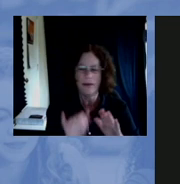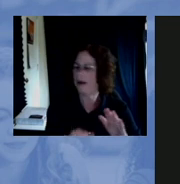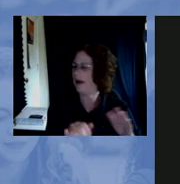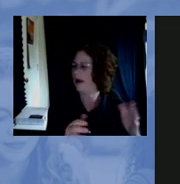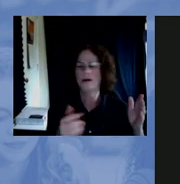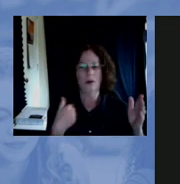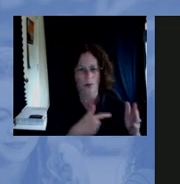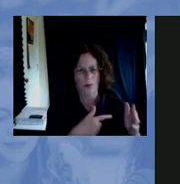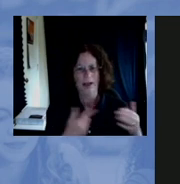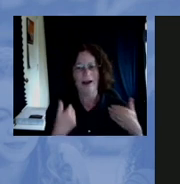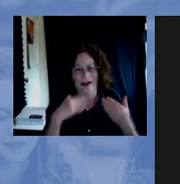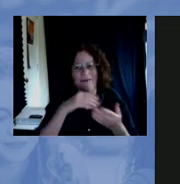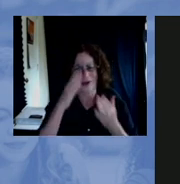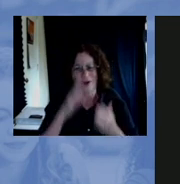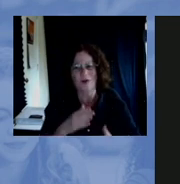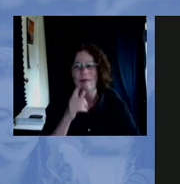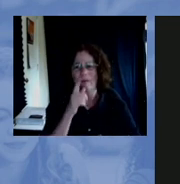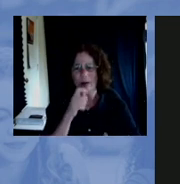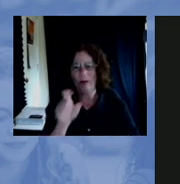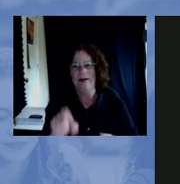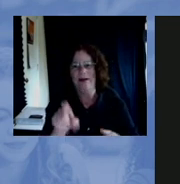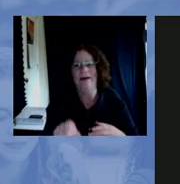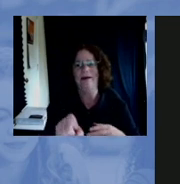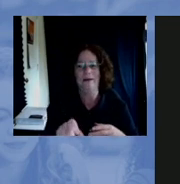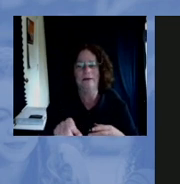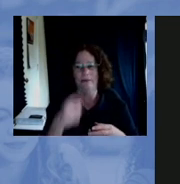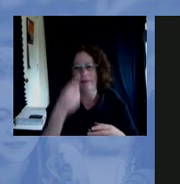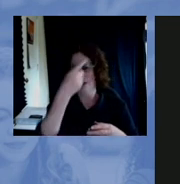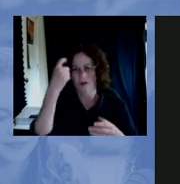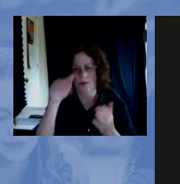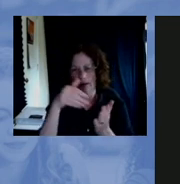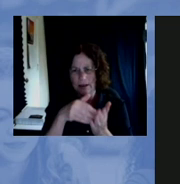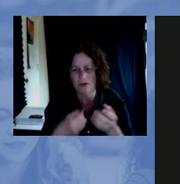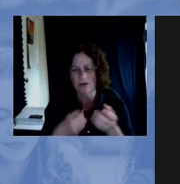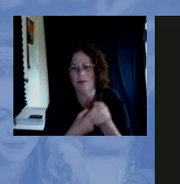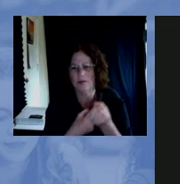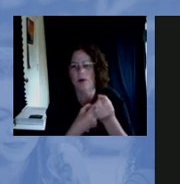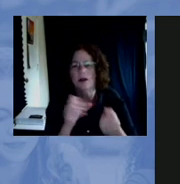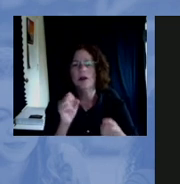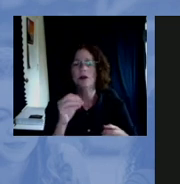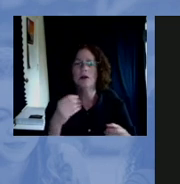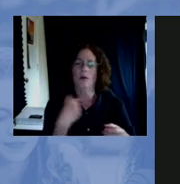THAT ARE IN NEED OF TRAUMA CENTERED SUPPORT. SO WE EMBRACE THAT AND PROVIDE THE RESOURCES